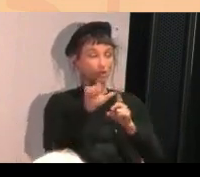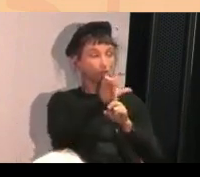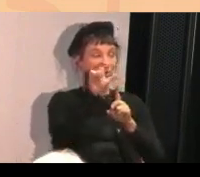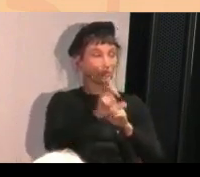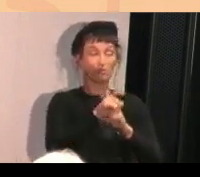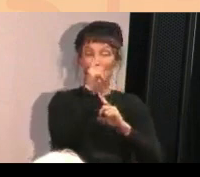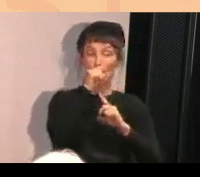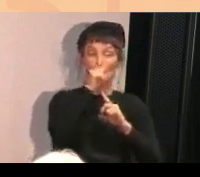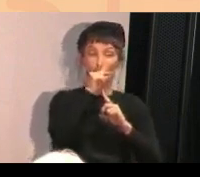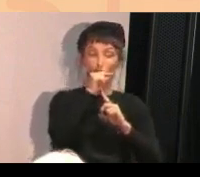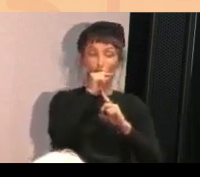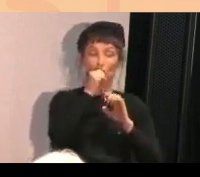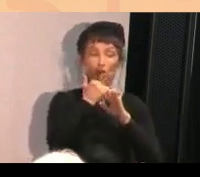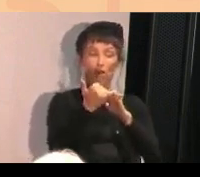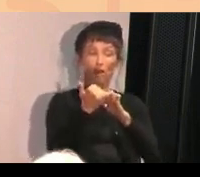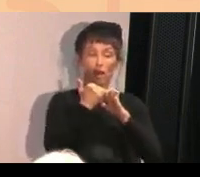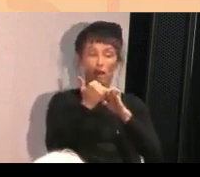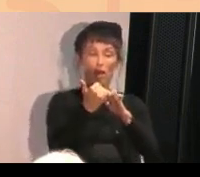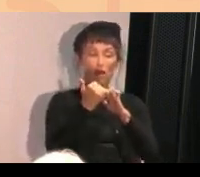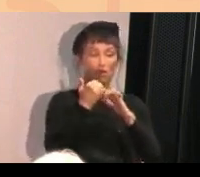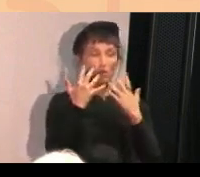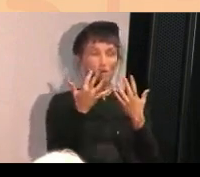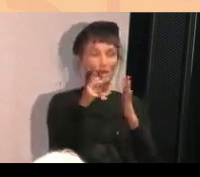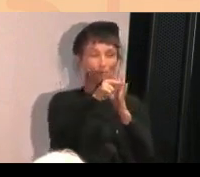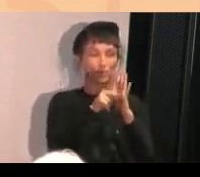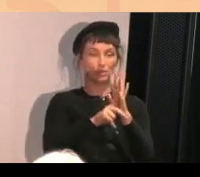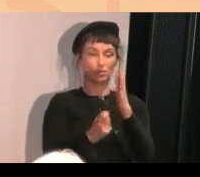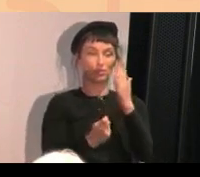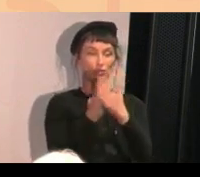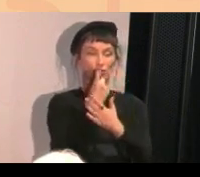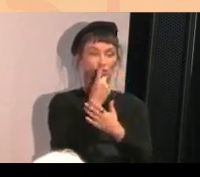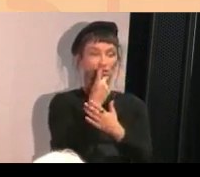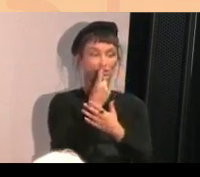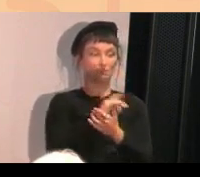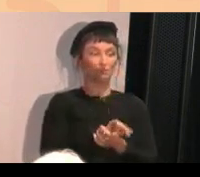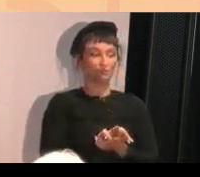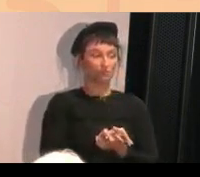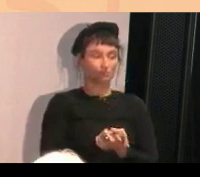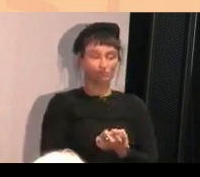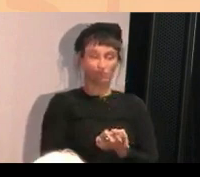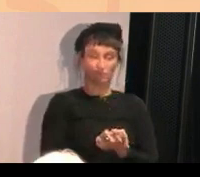with a number of policy opportunities in the current landscape. this includes